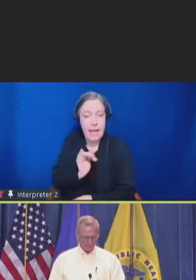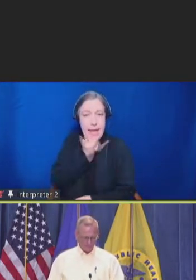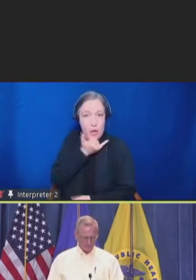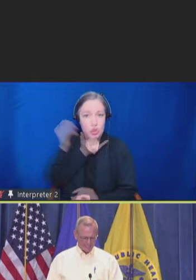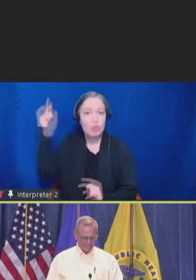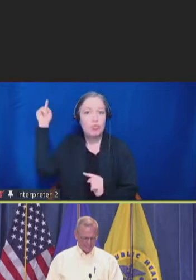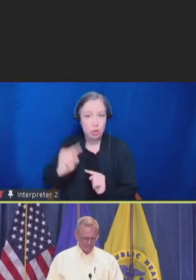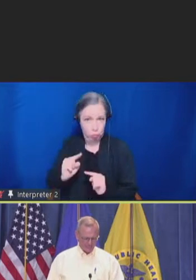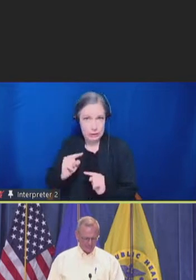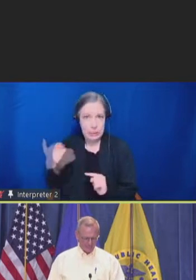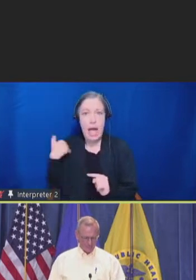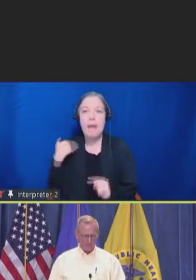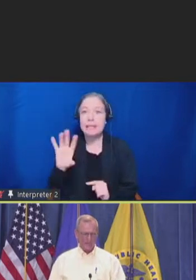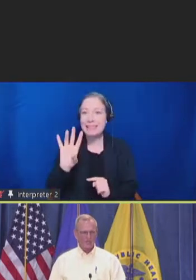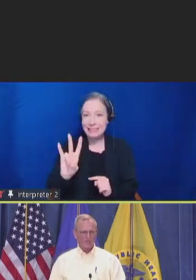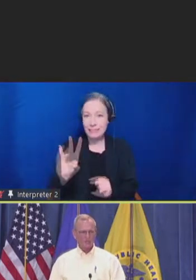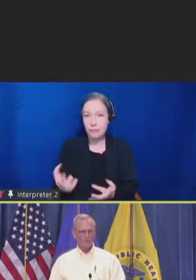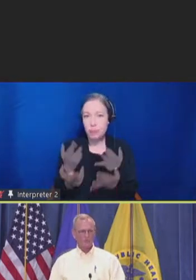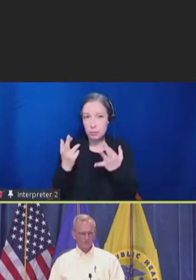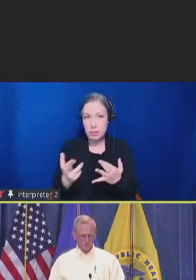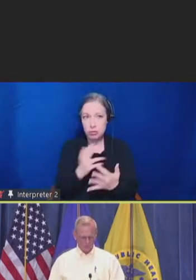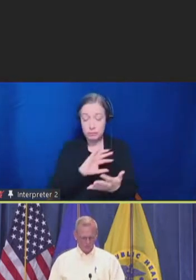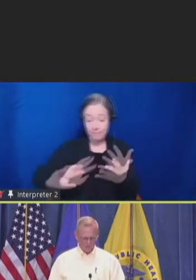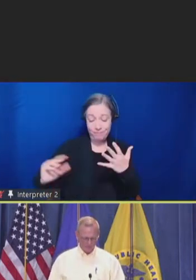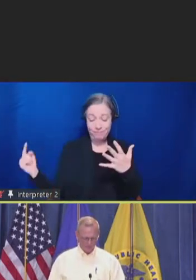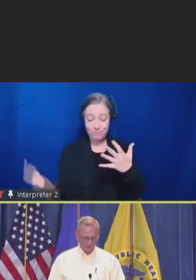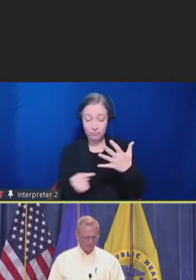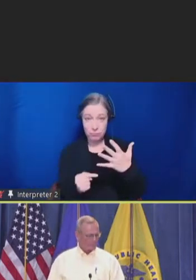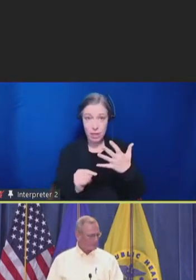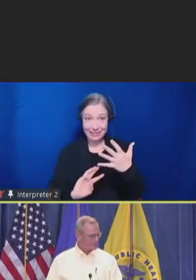The sixth is public communication with four recommendations.